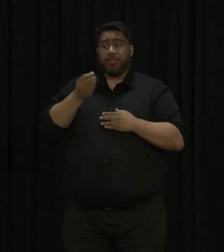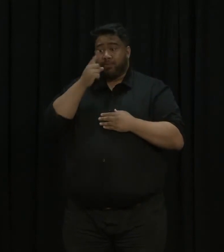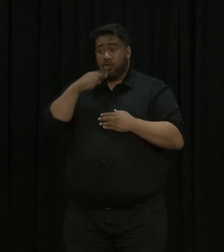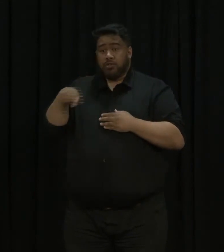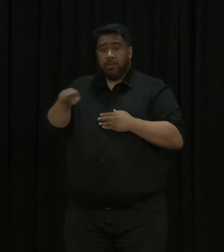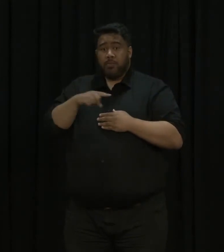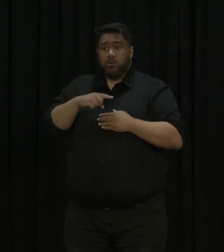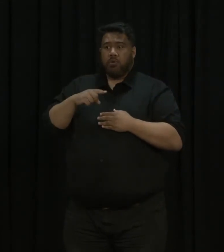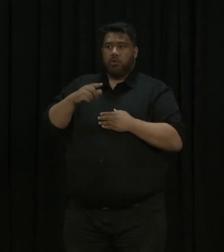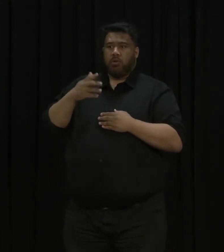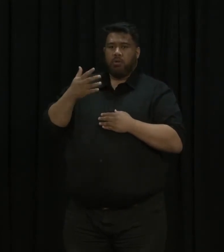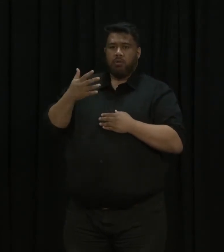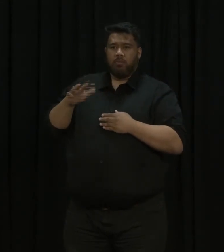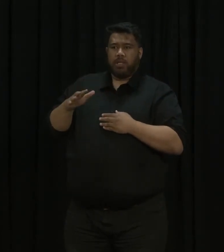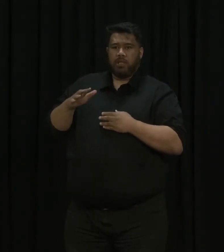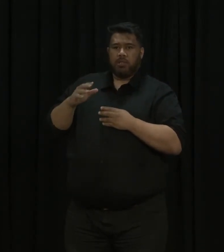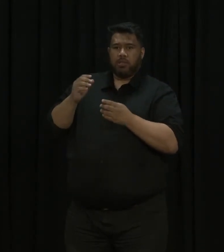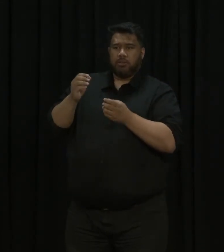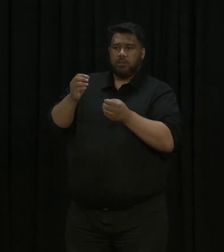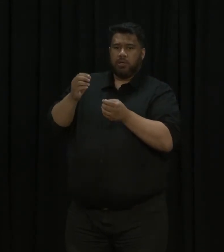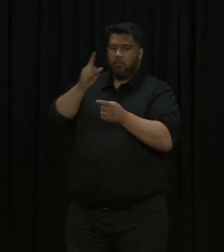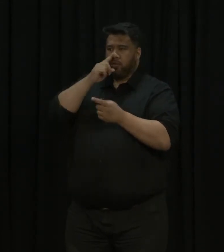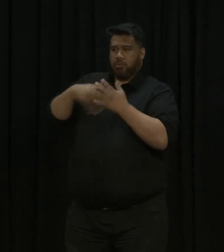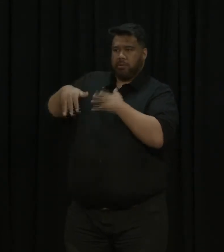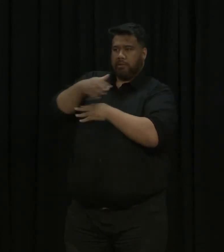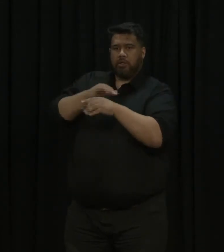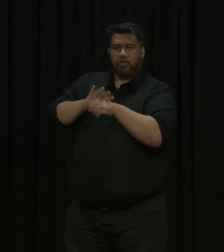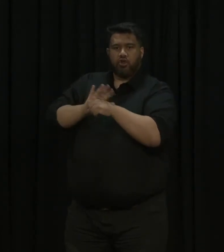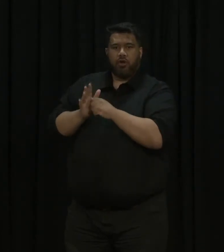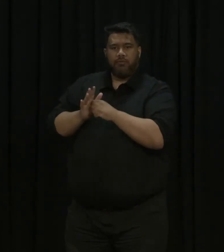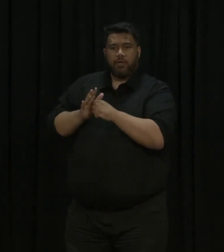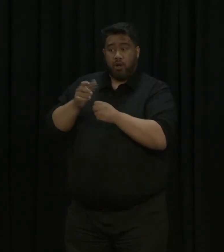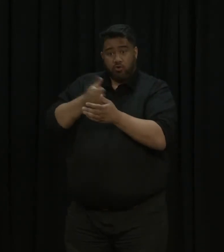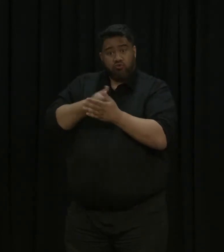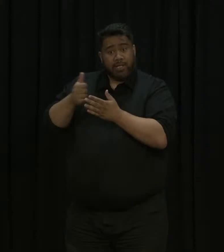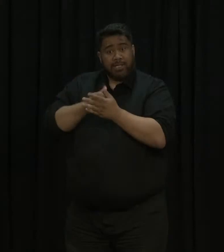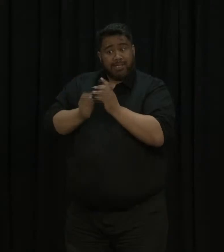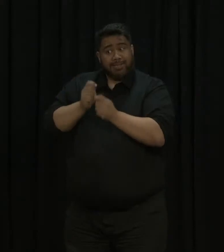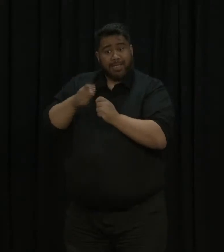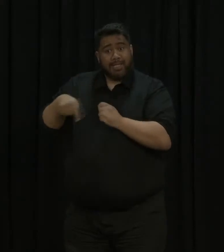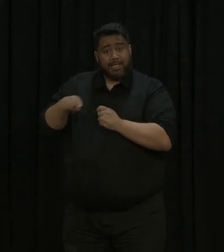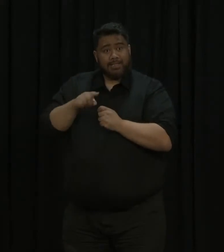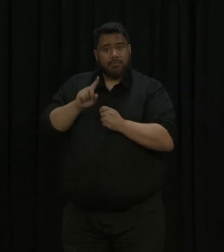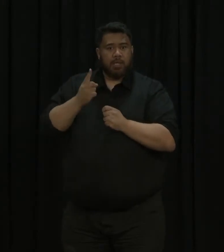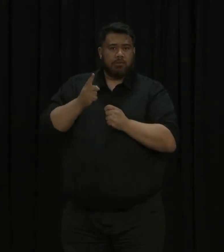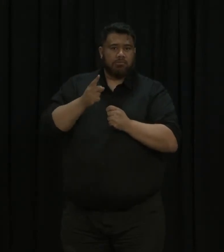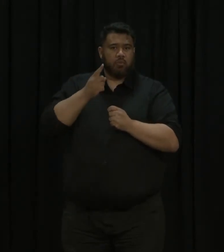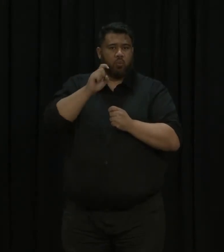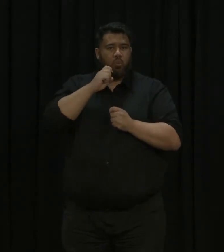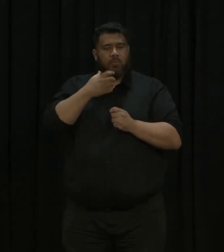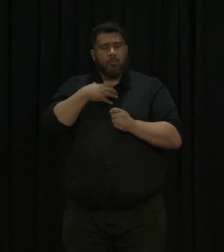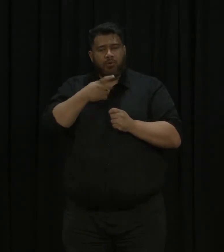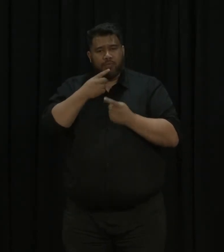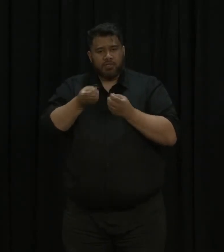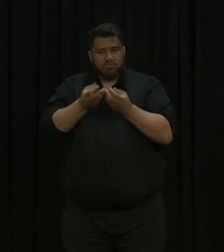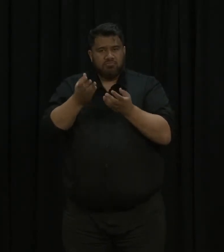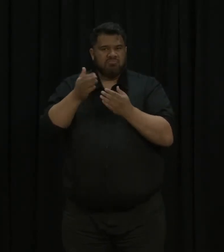It may well be these were